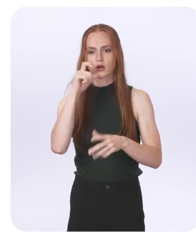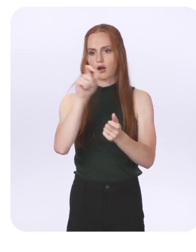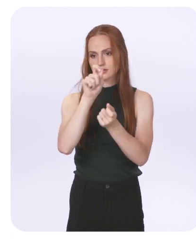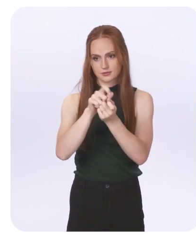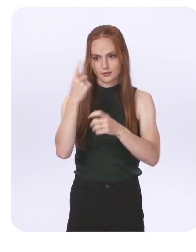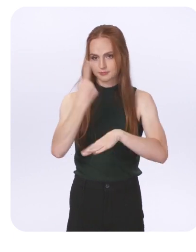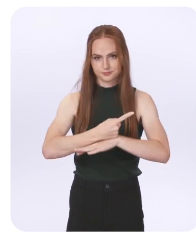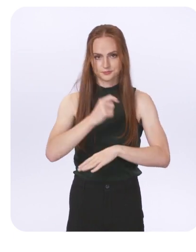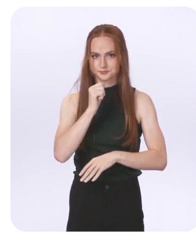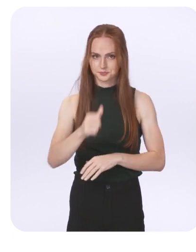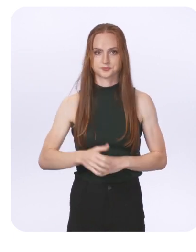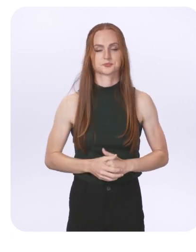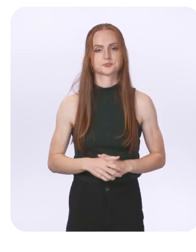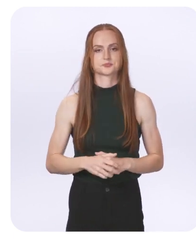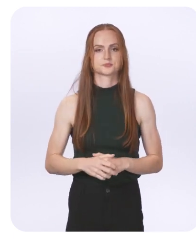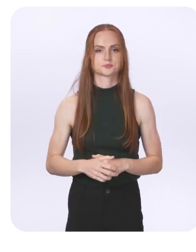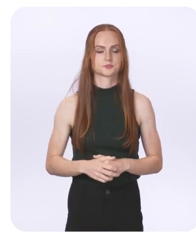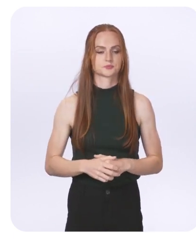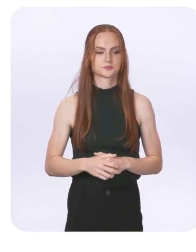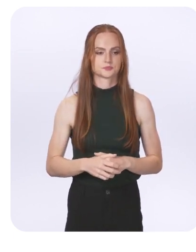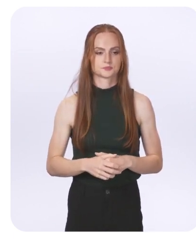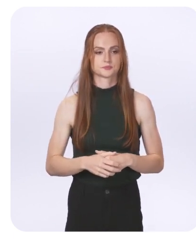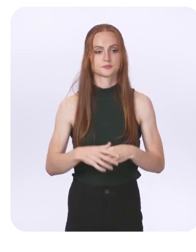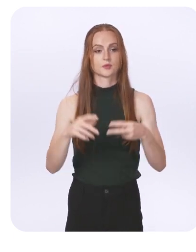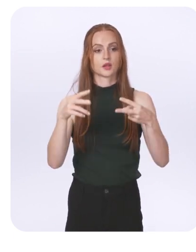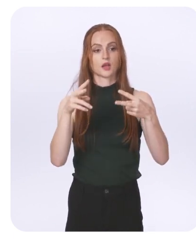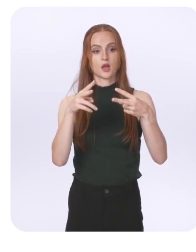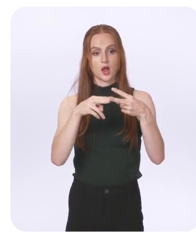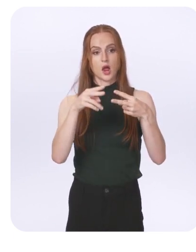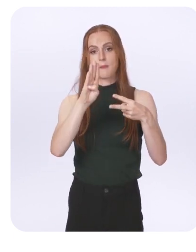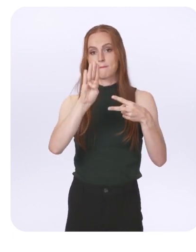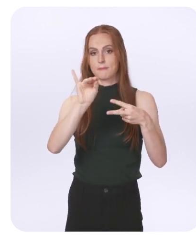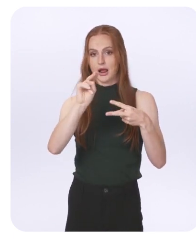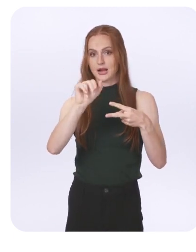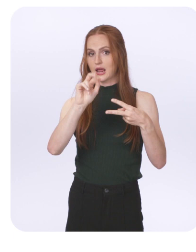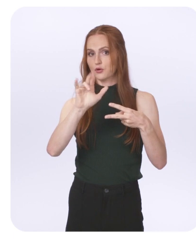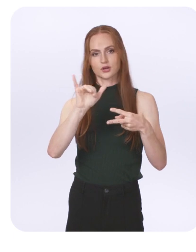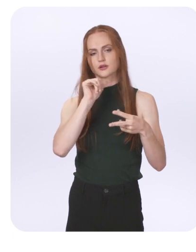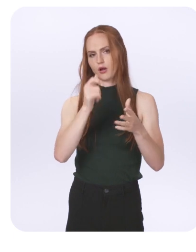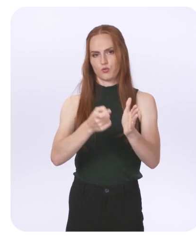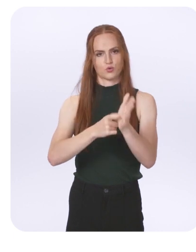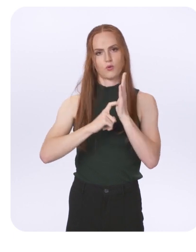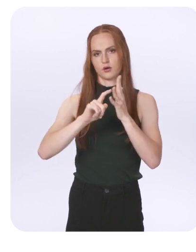for testing and verification. All the stored metadata, such as screenshots